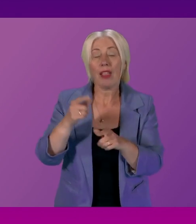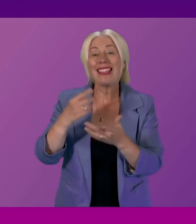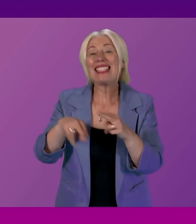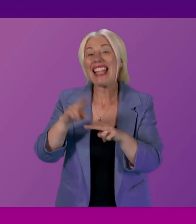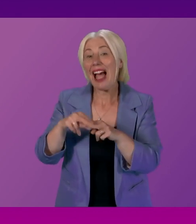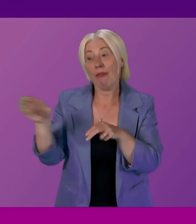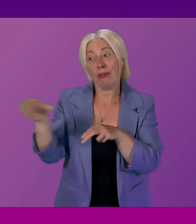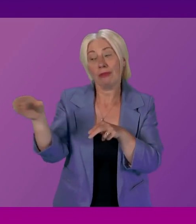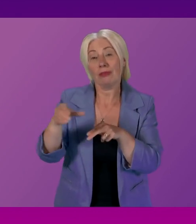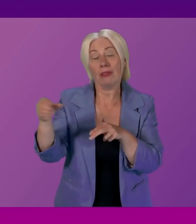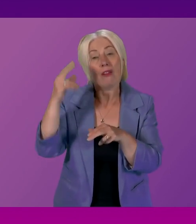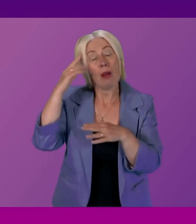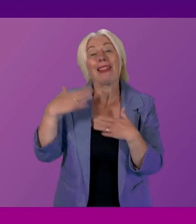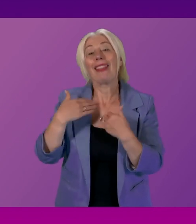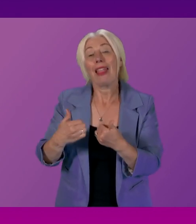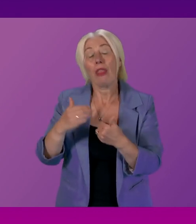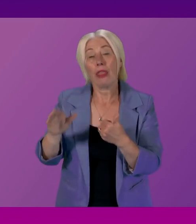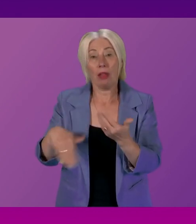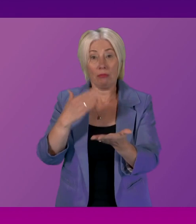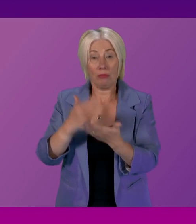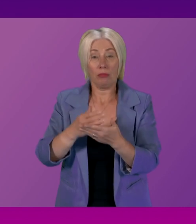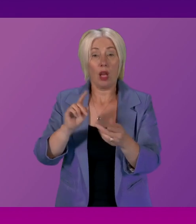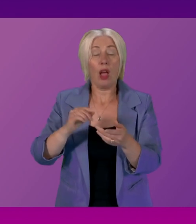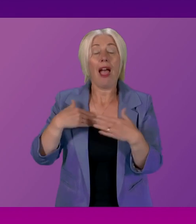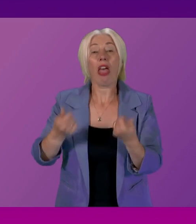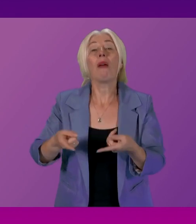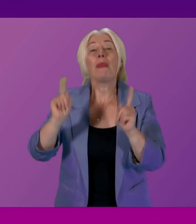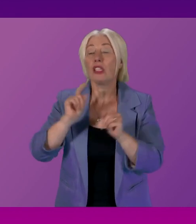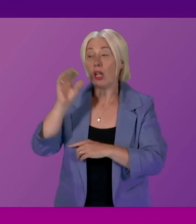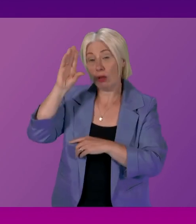I am more than happy to ensure that the Minister for Social Care, Mental Wellbeing and Sport writes to Sue Webber with the detail of that.